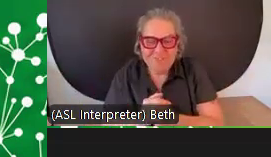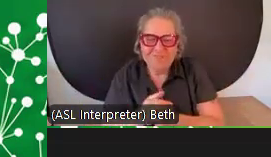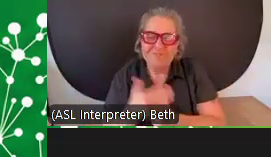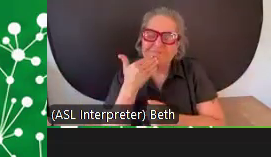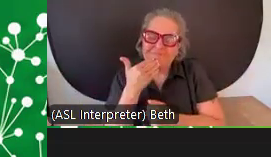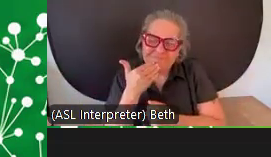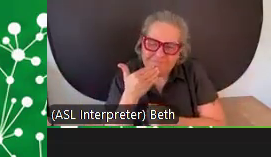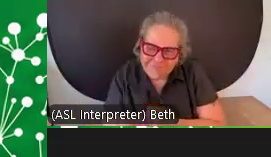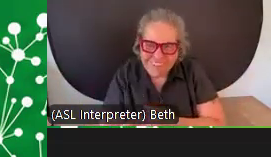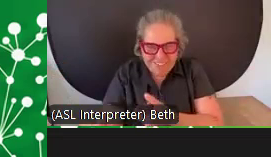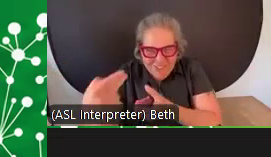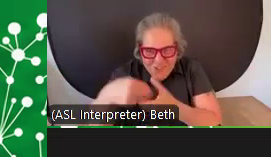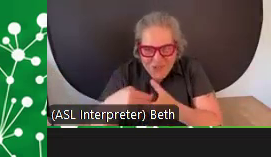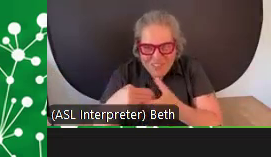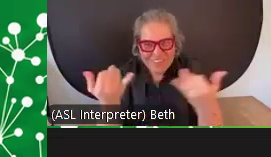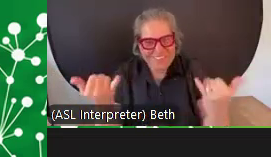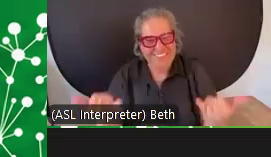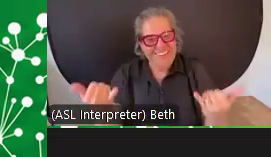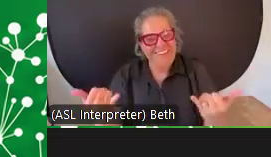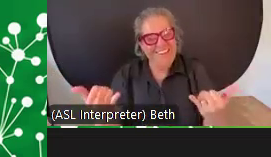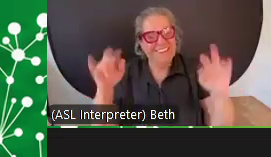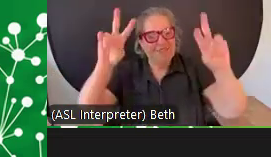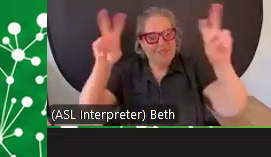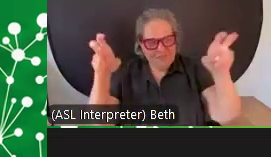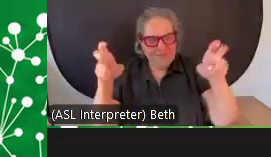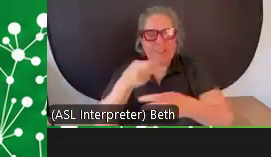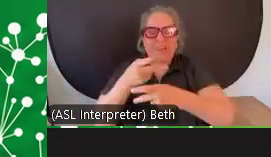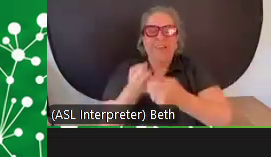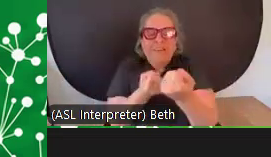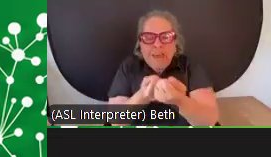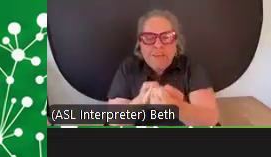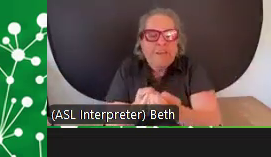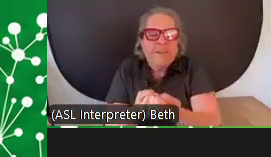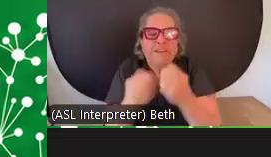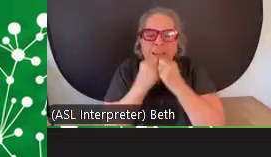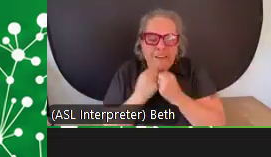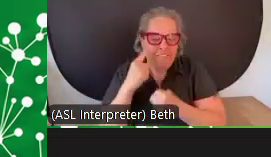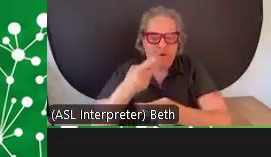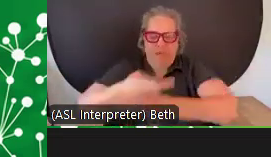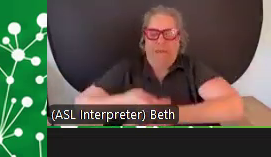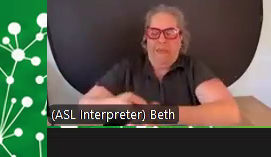Thank you so much for joining us for today's Caring for the Caregiver webinar.